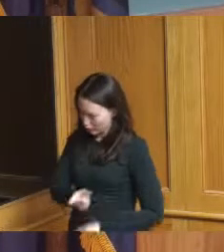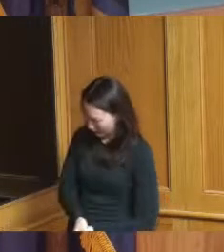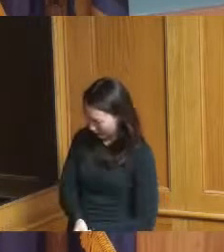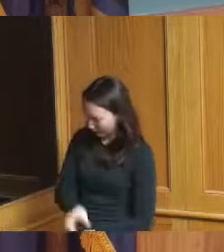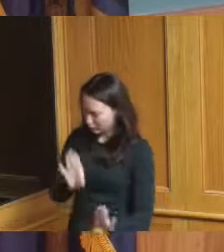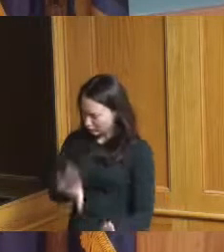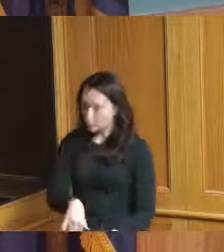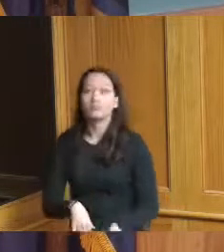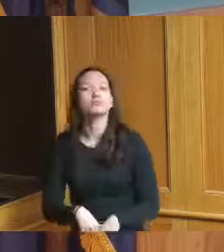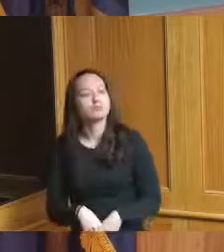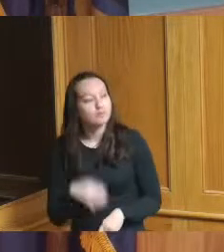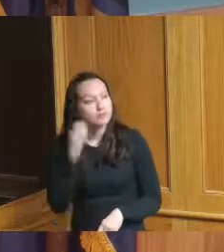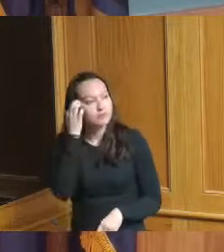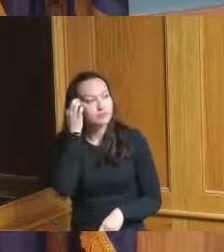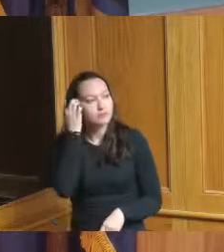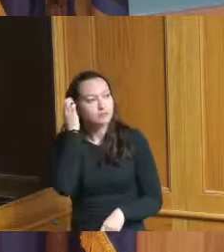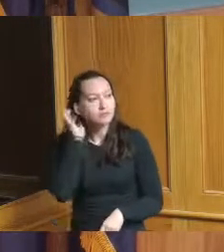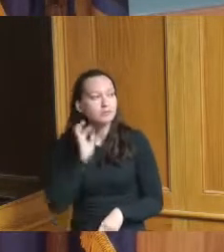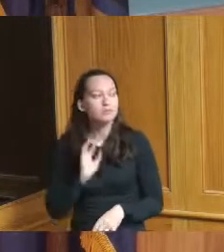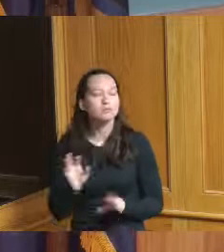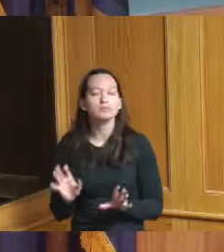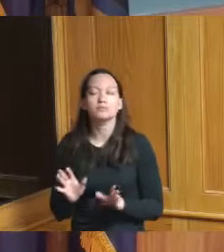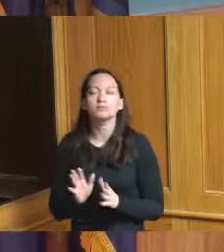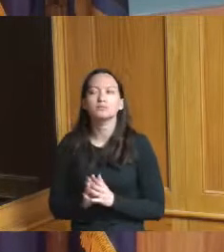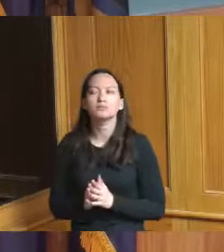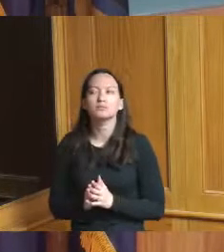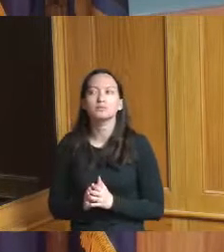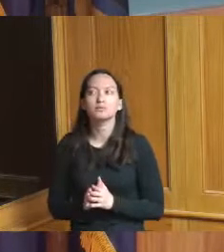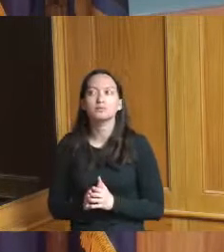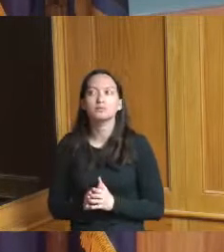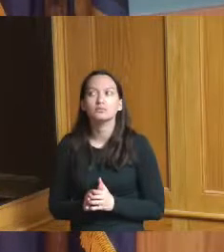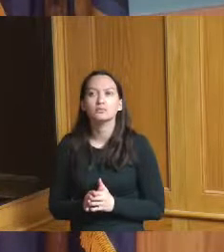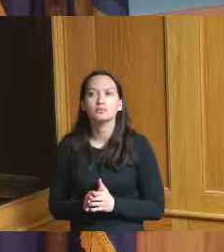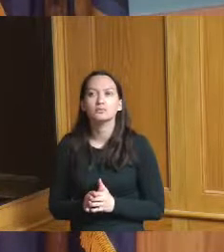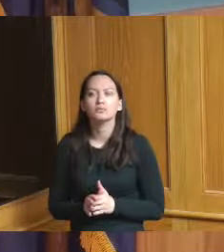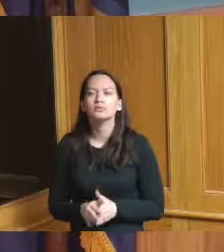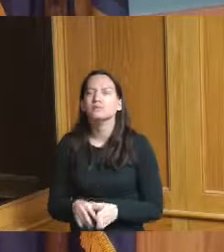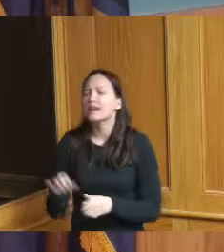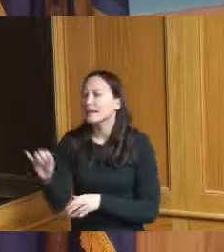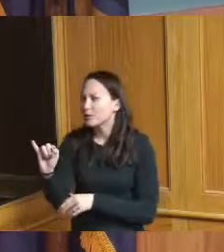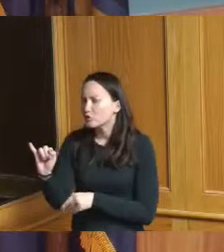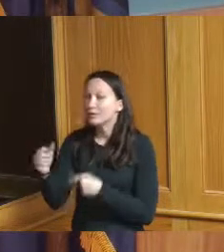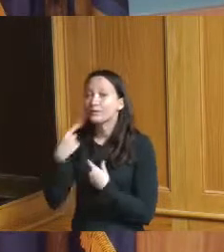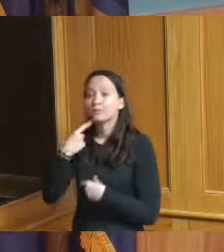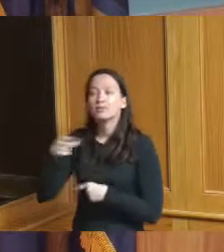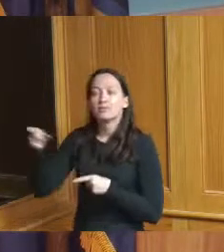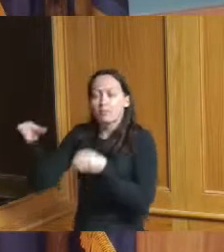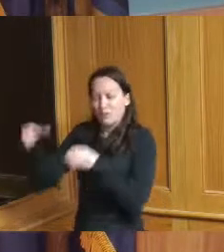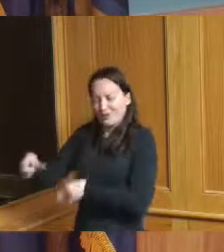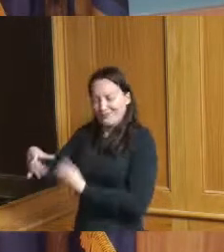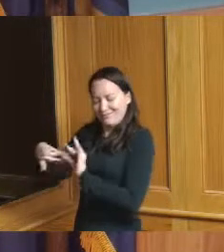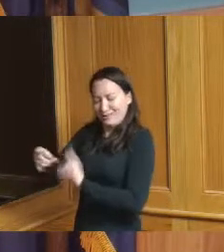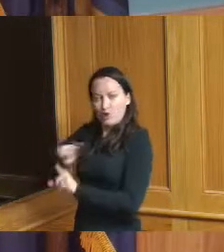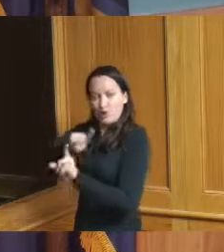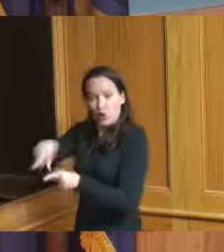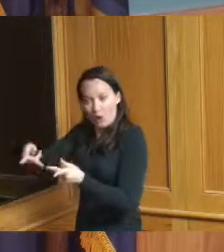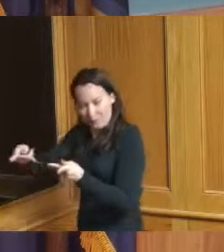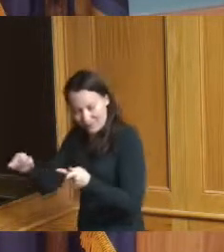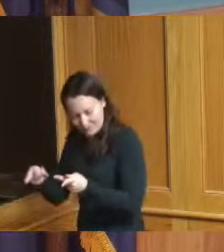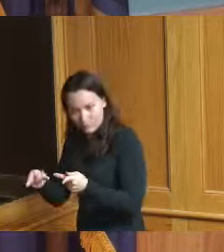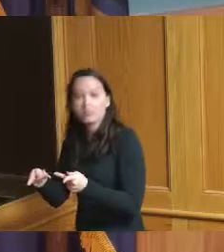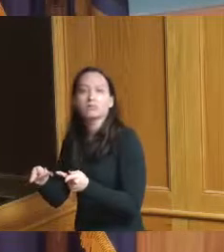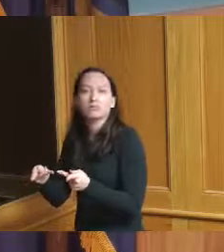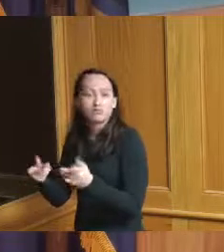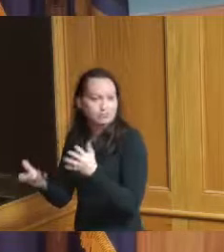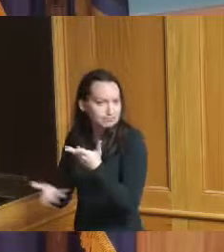with the governor as well but is the insurance he said he went to a place to get his his test